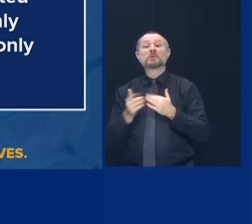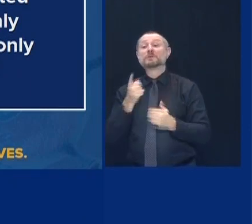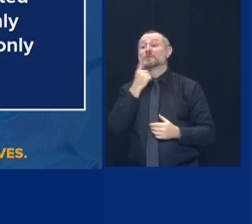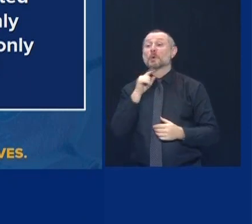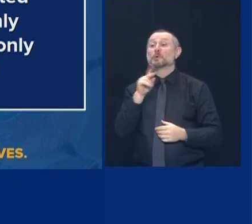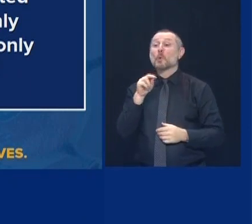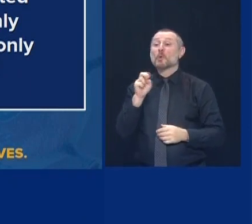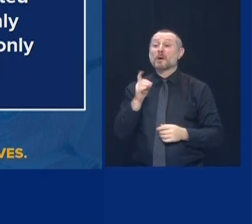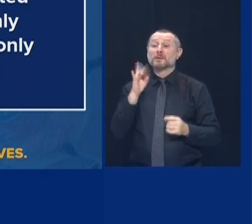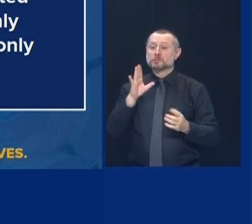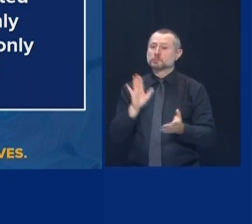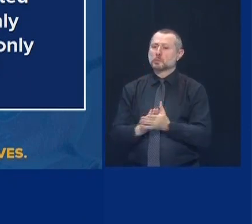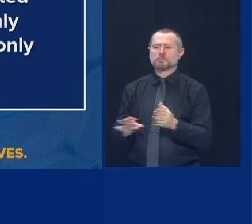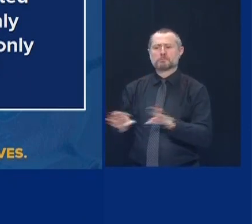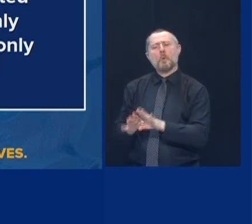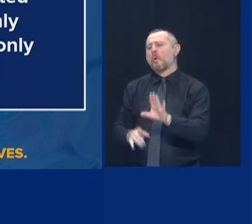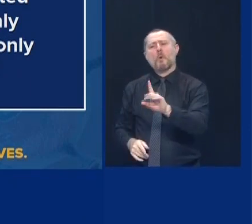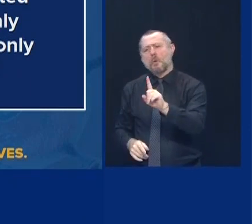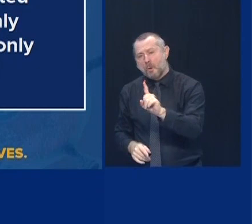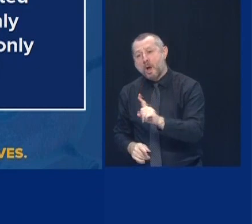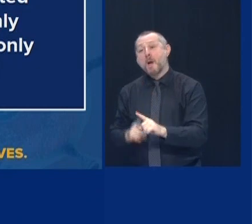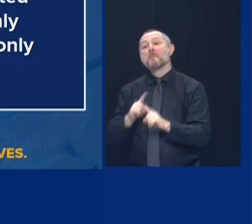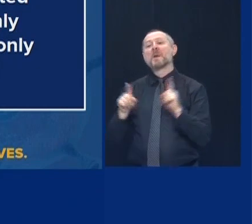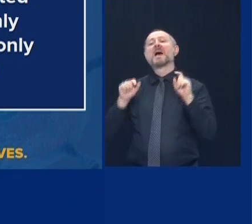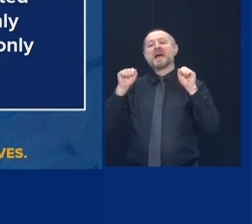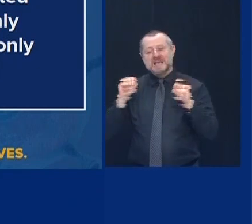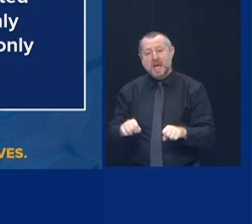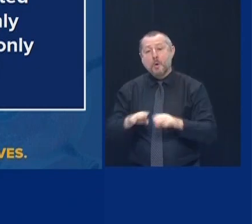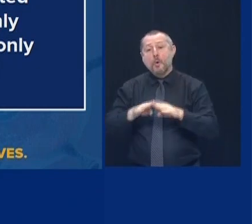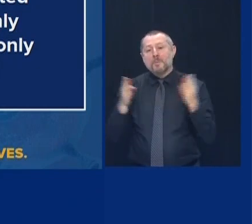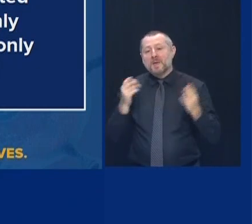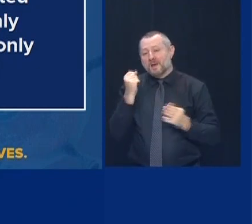OPTION.